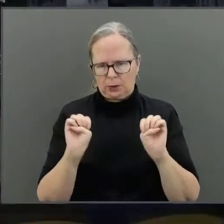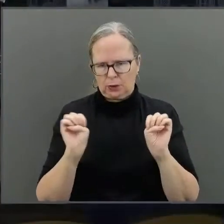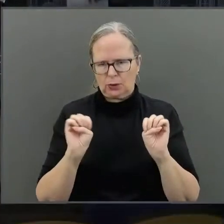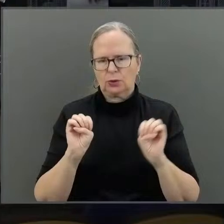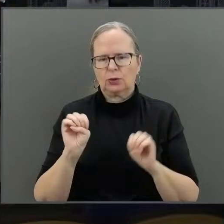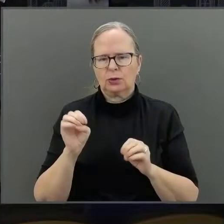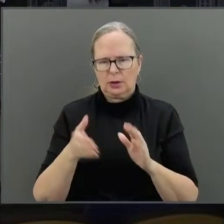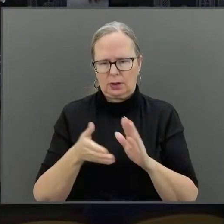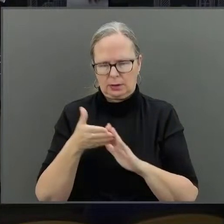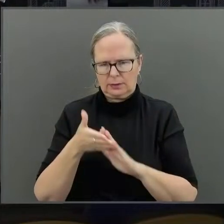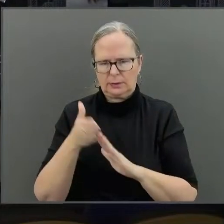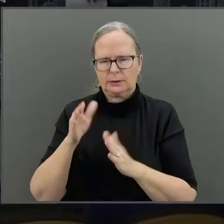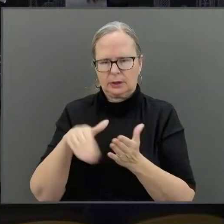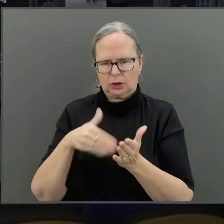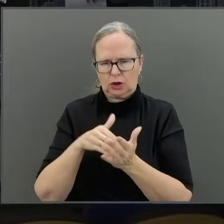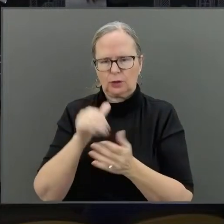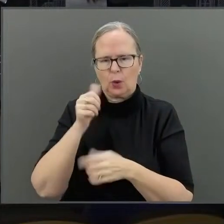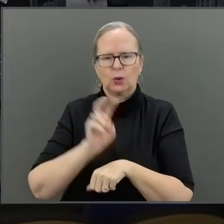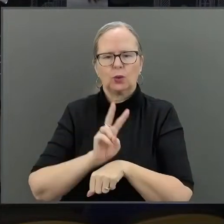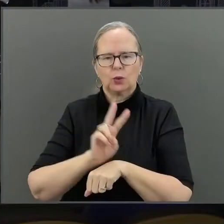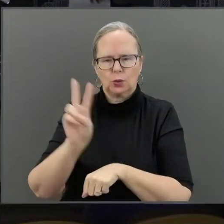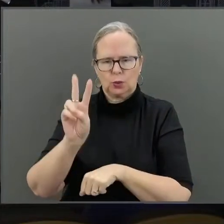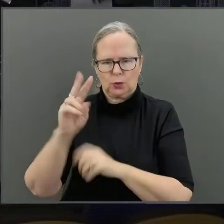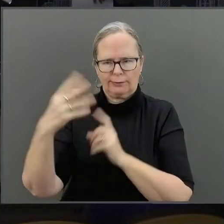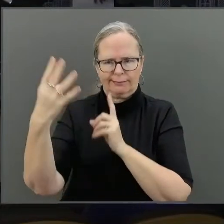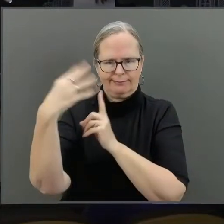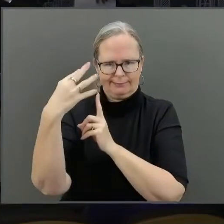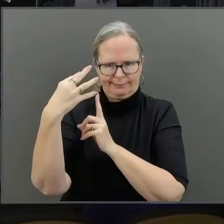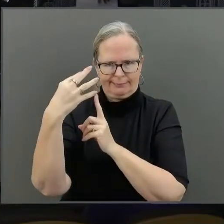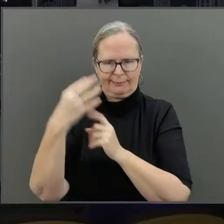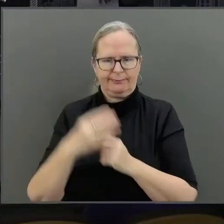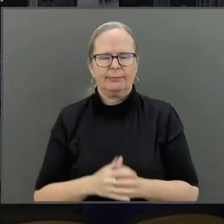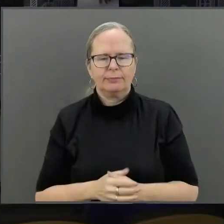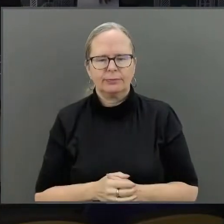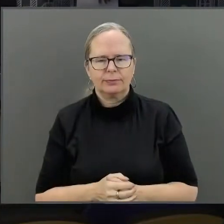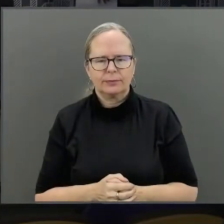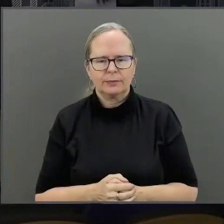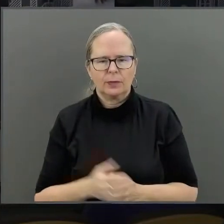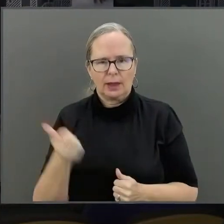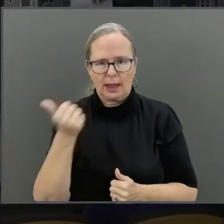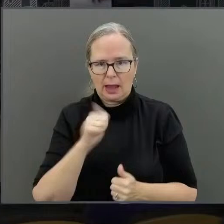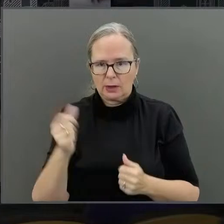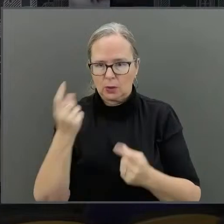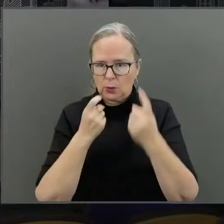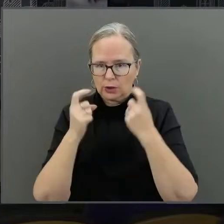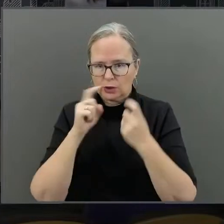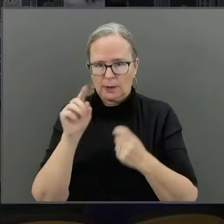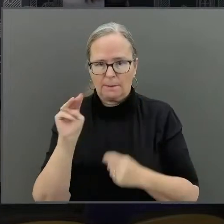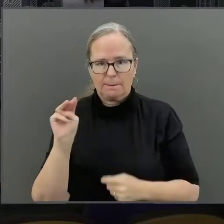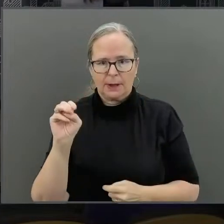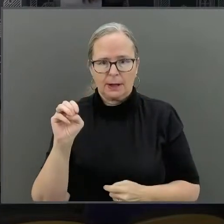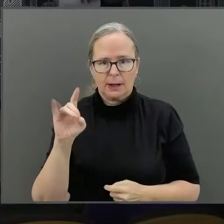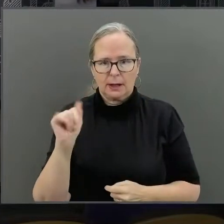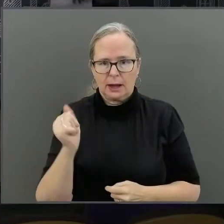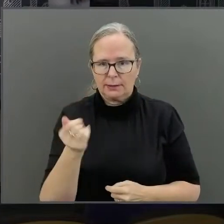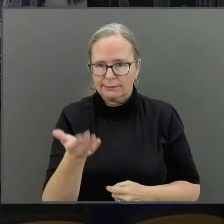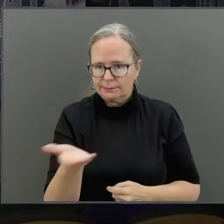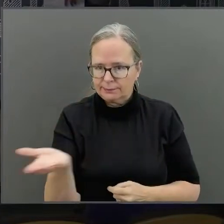Sherry to field any questions from media thank you Eric Sher take um my question is for Mr Thompson